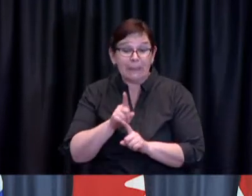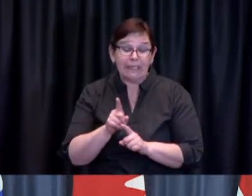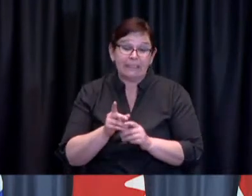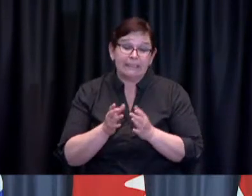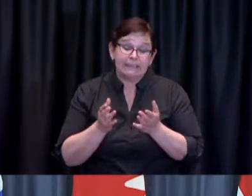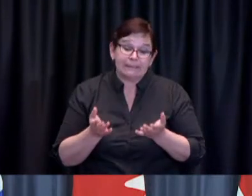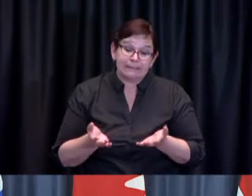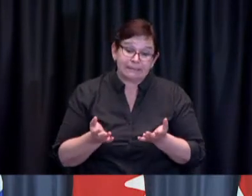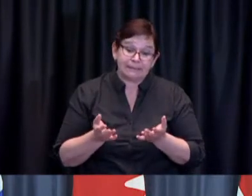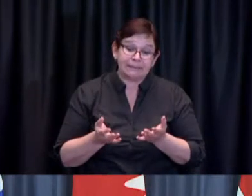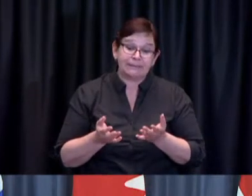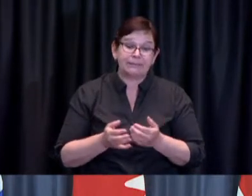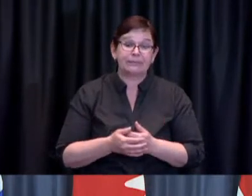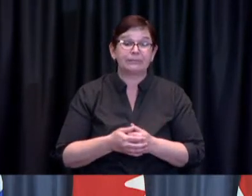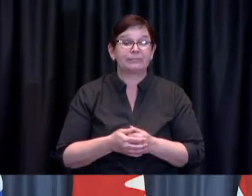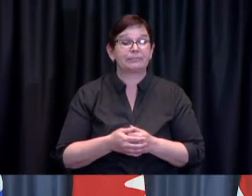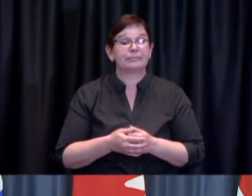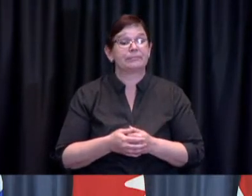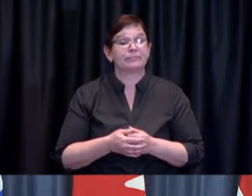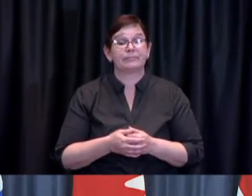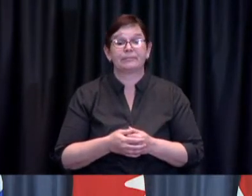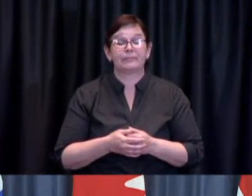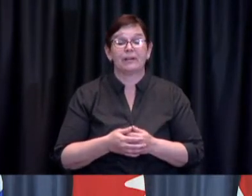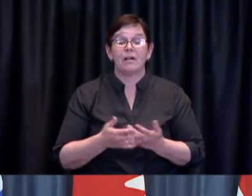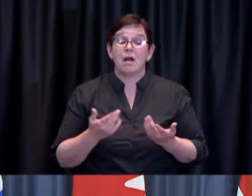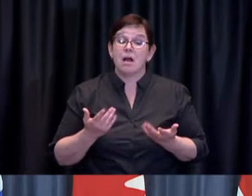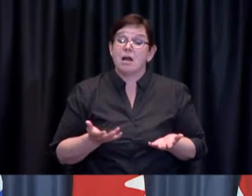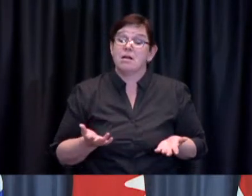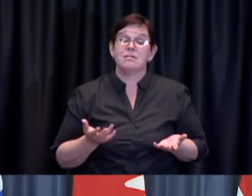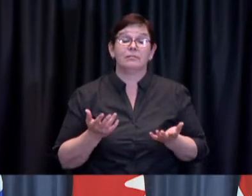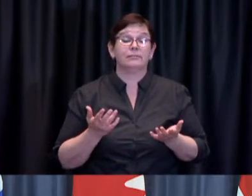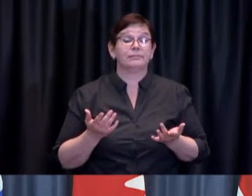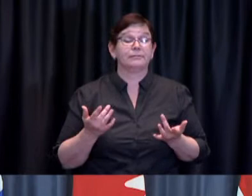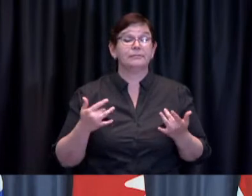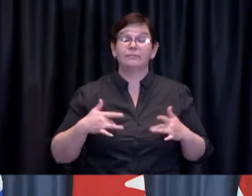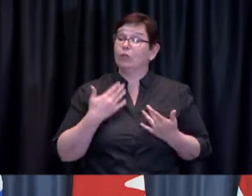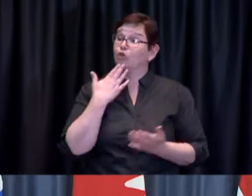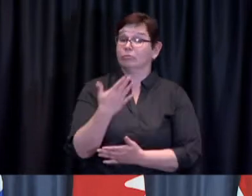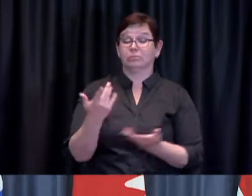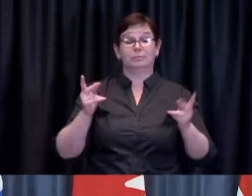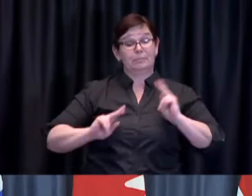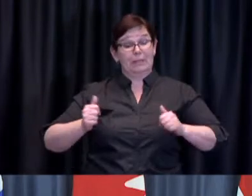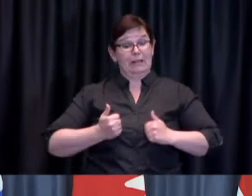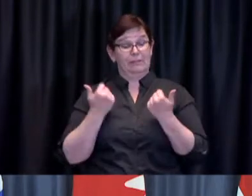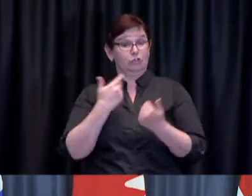of Torontonians who express an interest in getting vaccine and are demonstrating that interest by